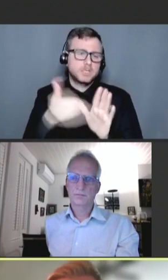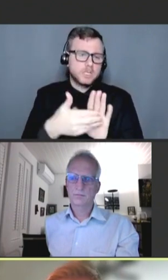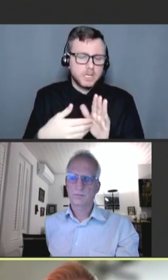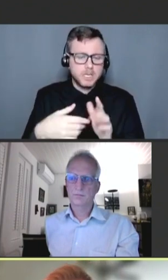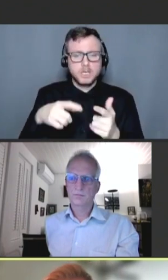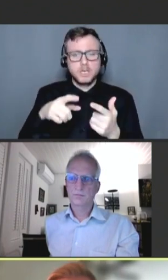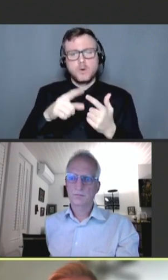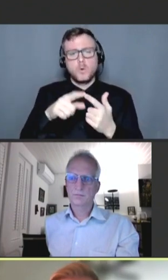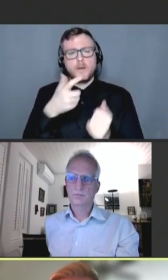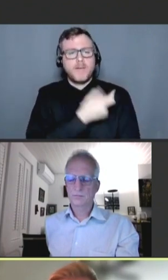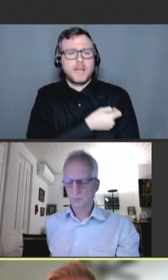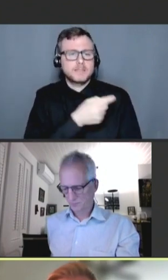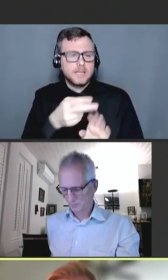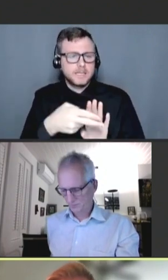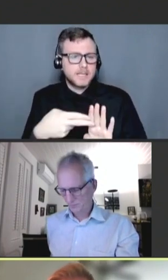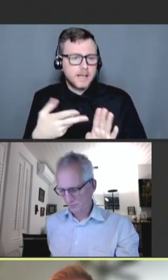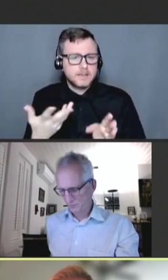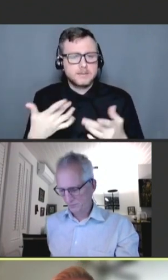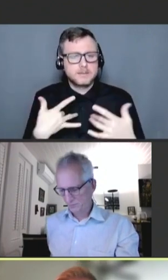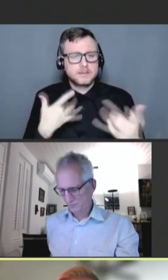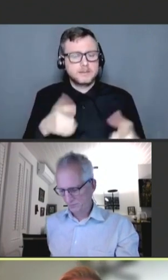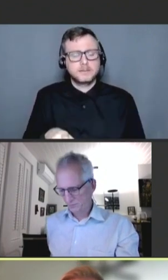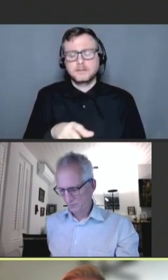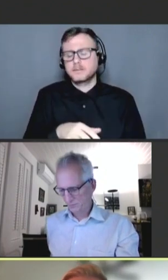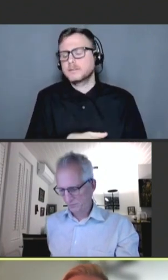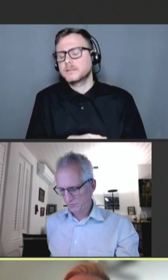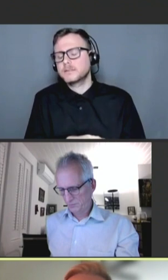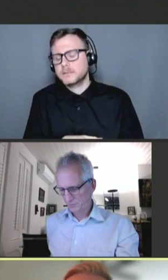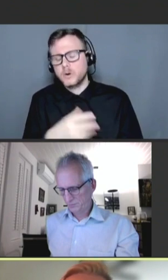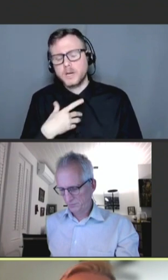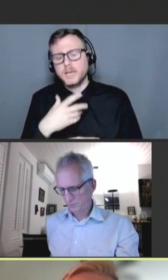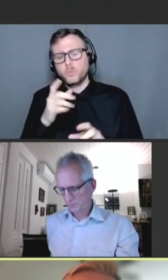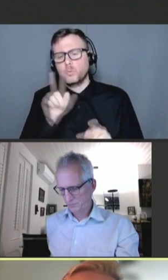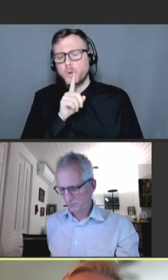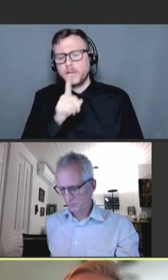status in some studies -- really limits the generality of these results. Next slide, please.